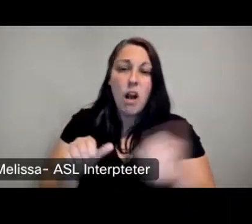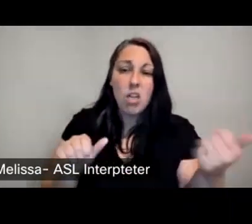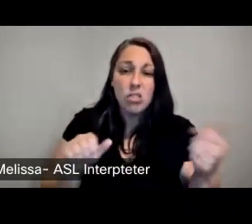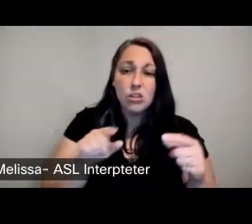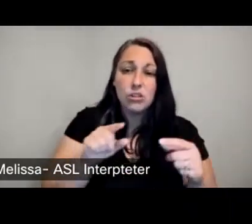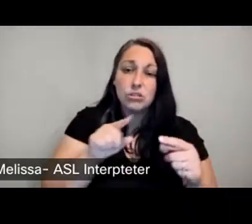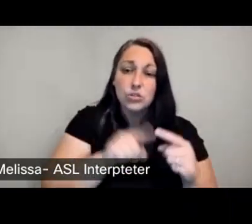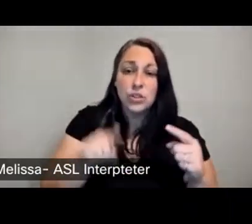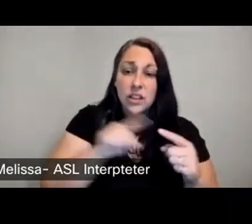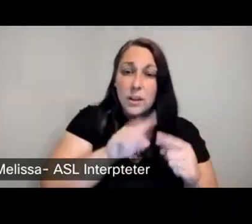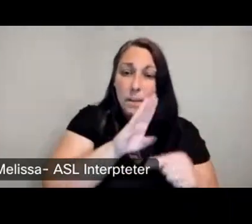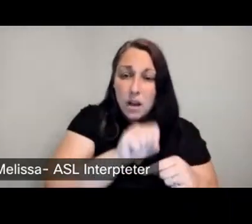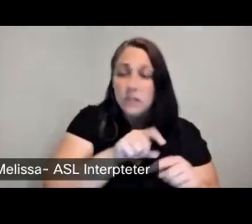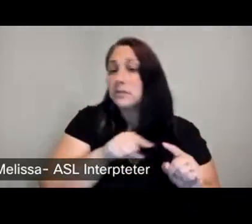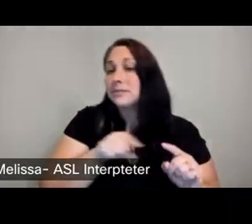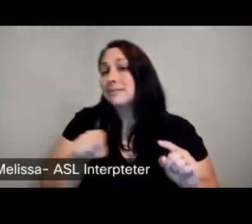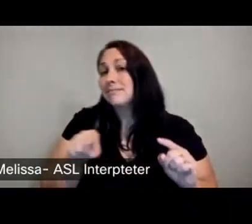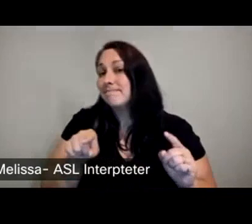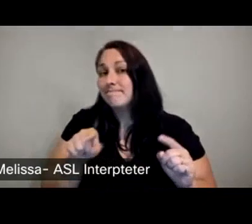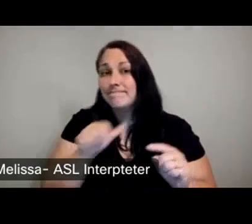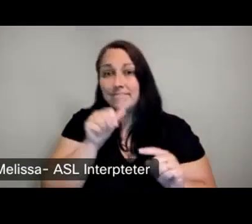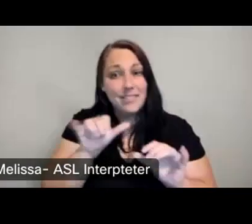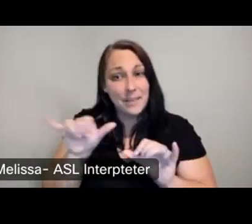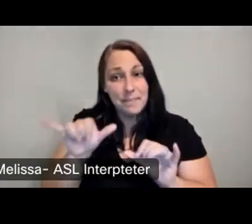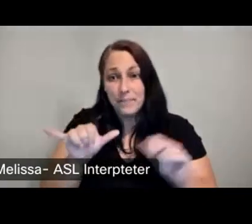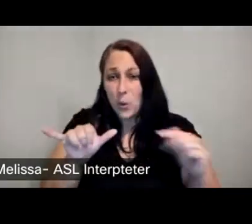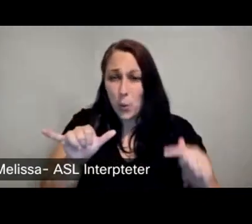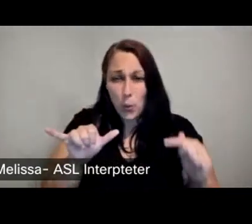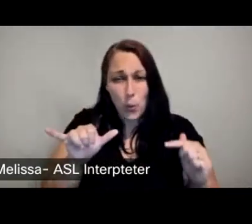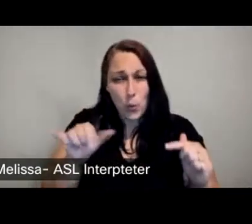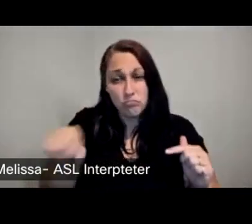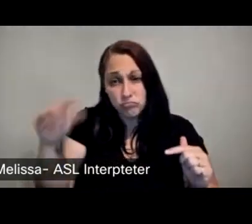so I'm just thinking like how can we work together on this and because I feel like